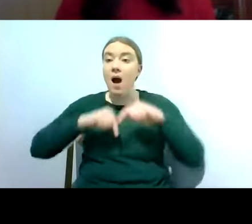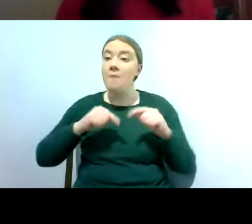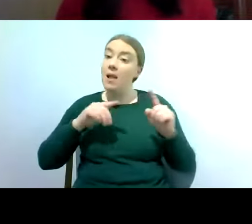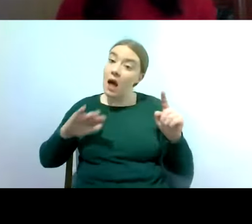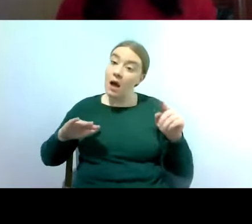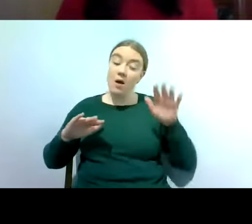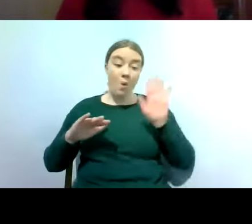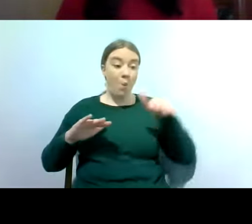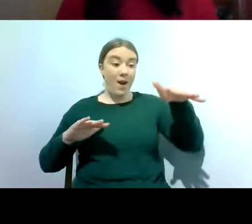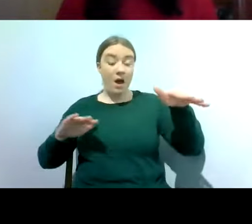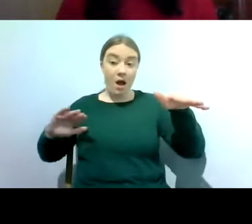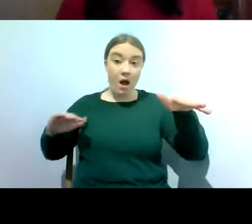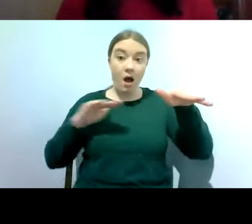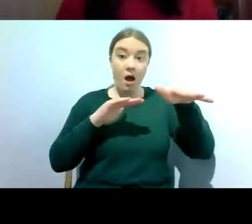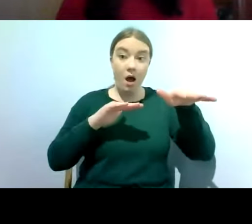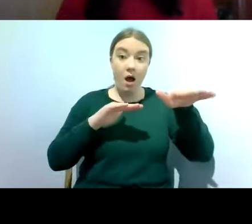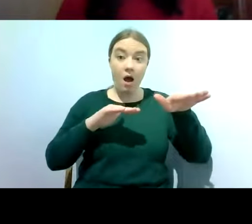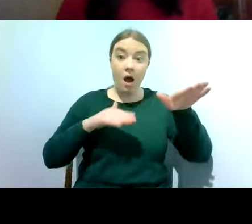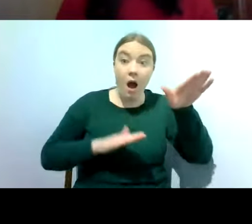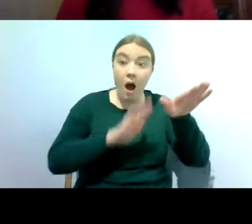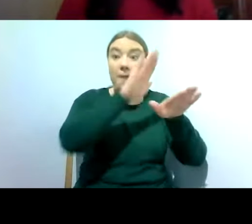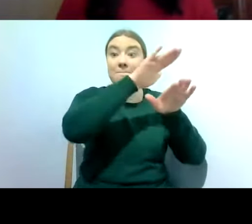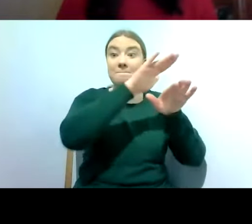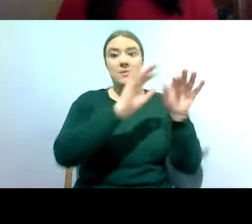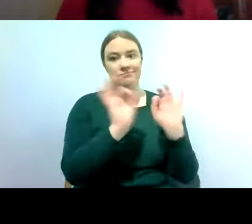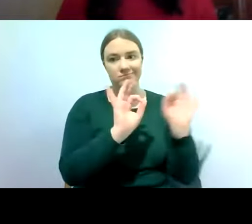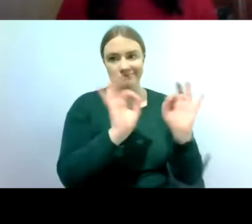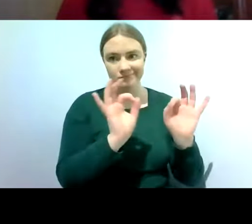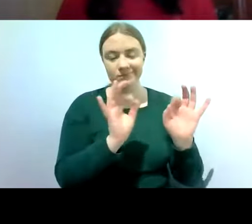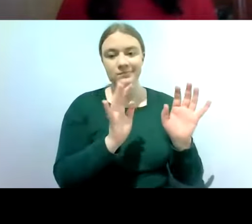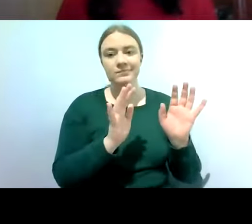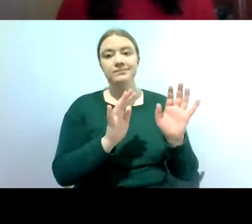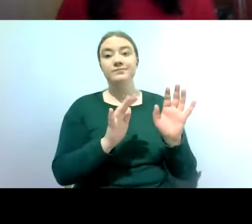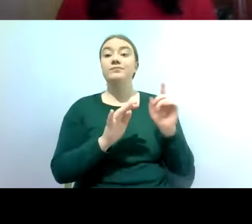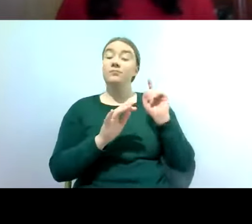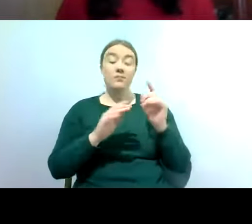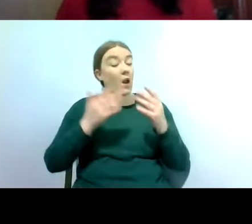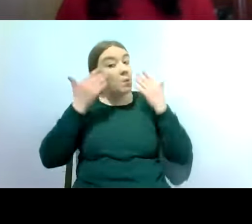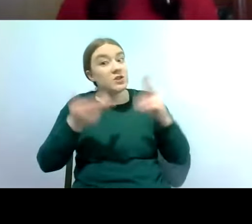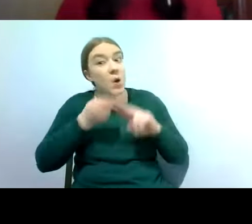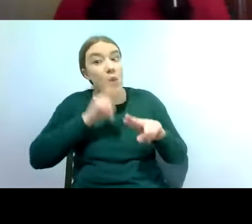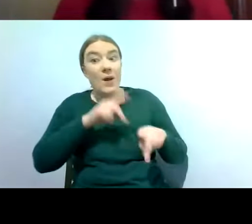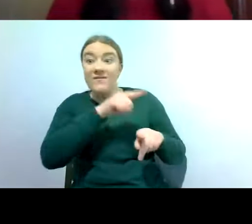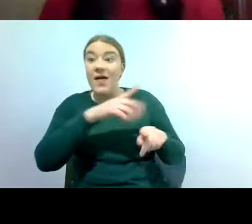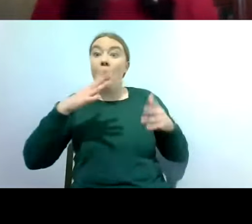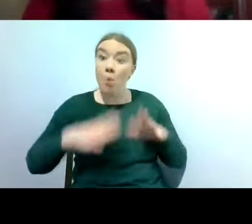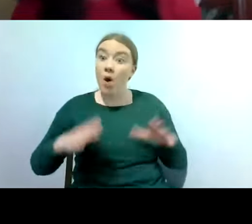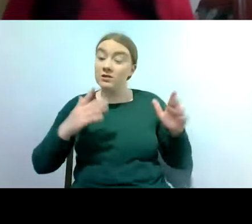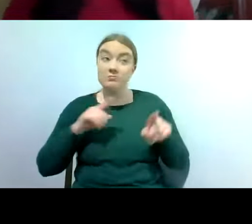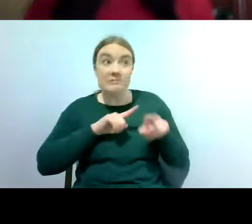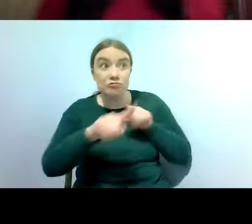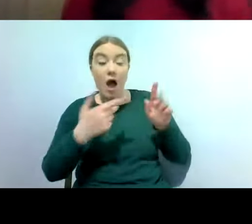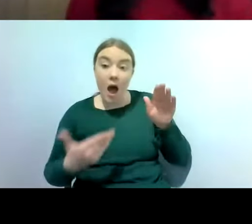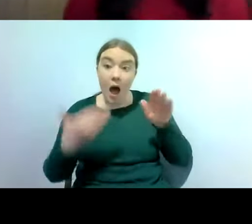necessarily ascended now we don't know that those fish were trying to ascend um but what we see on